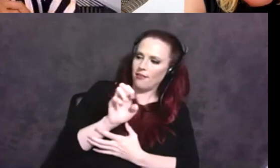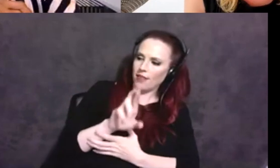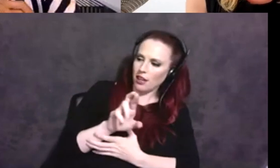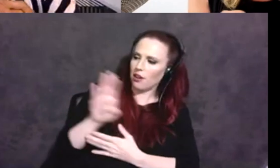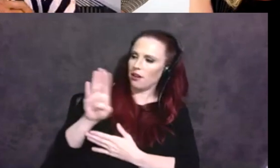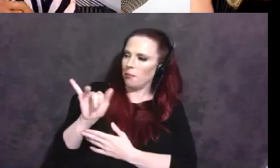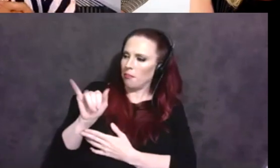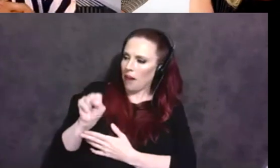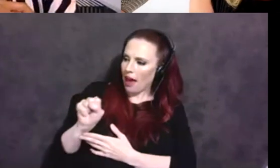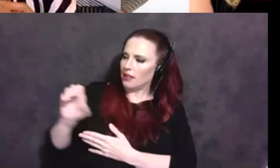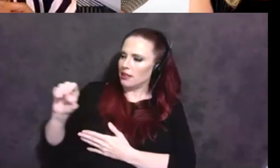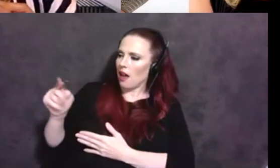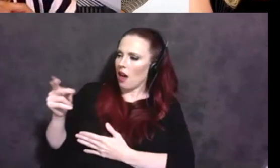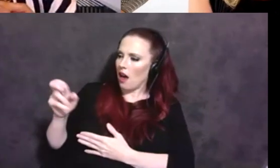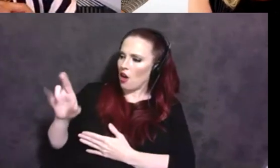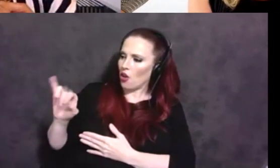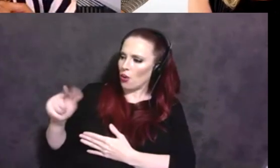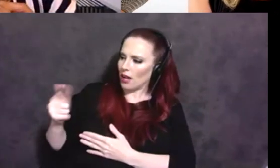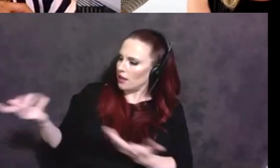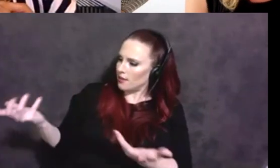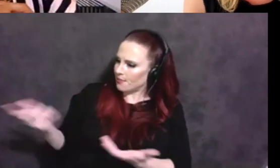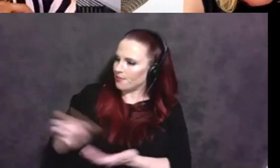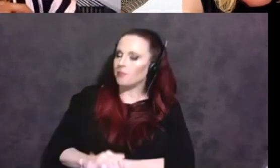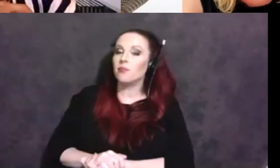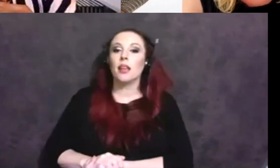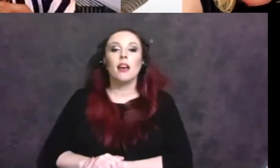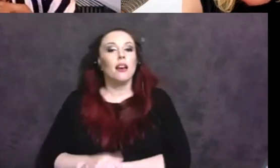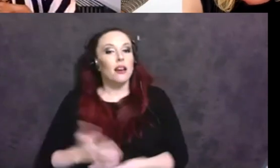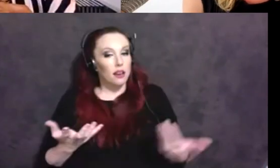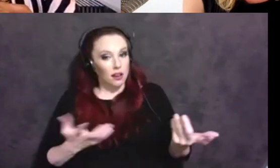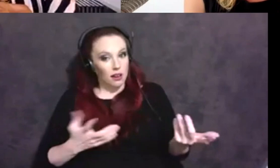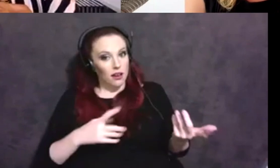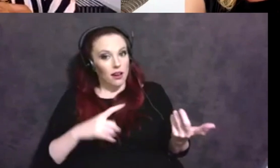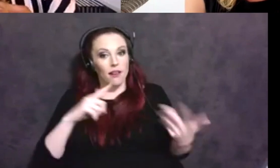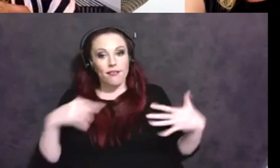topic together and this was something that you were thinking about and passionate about